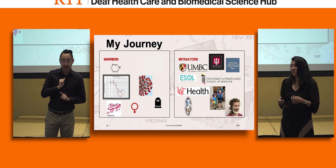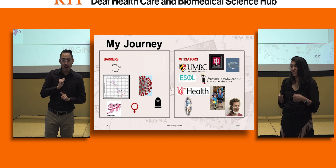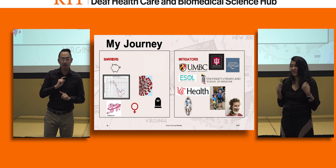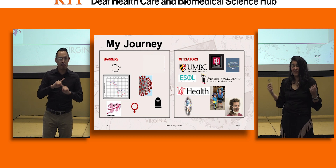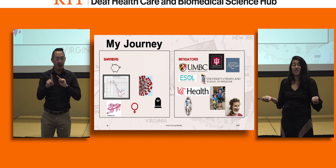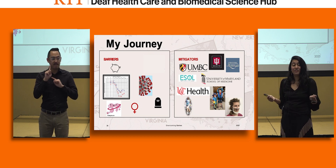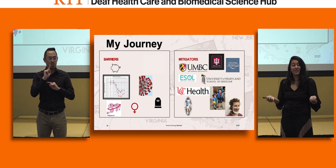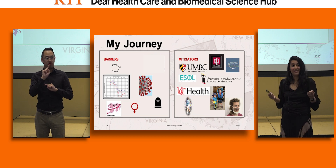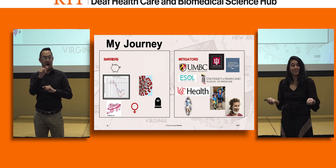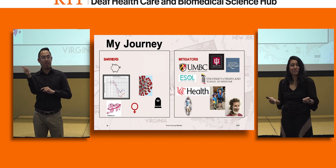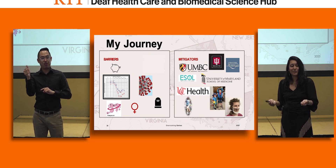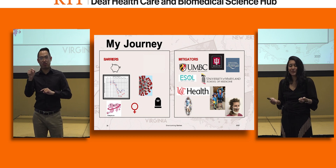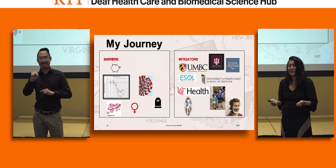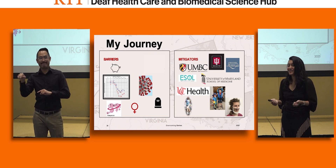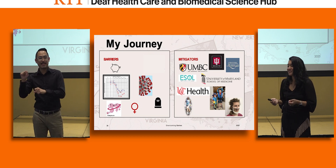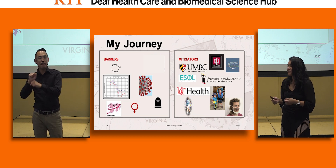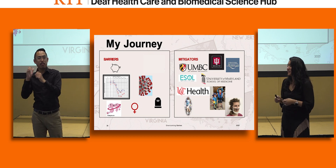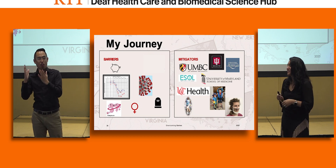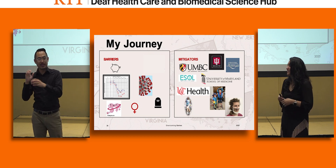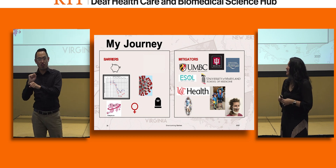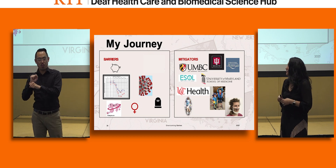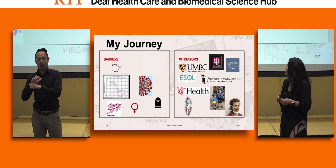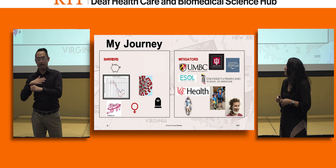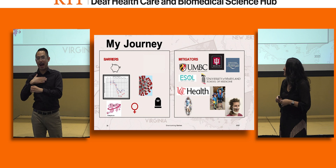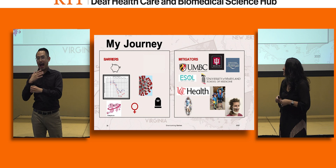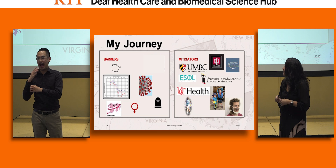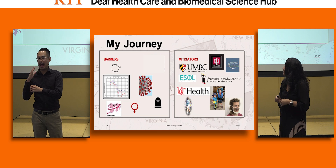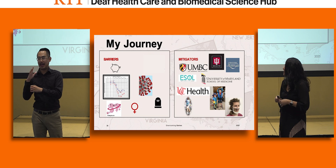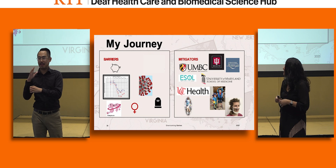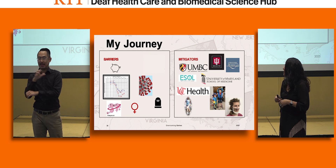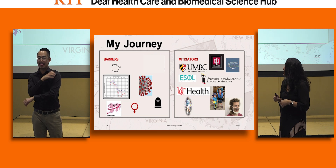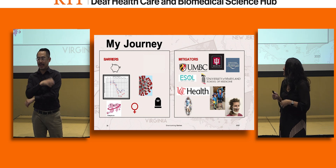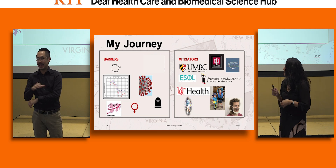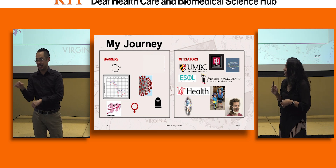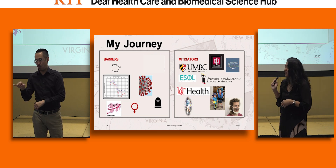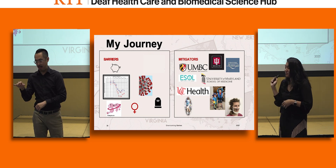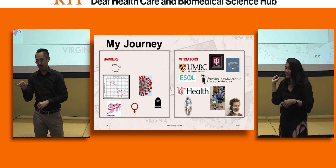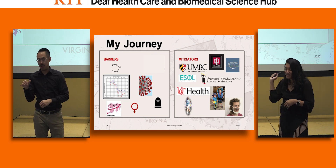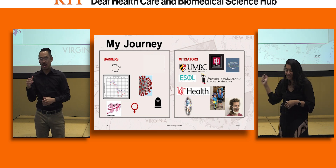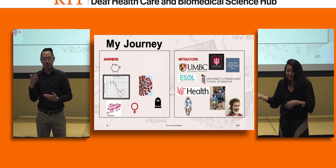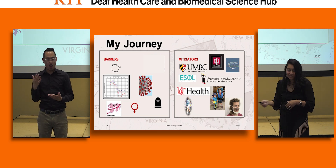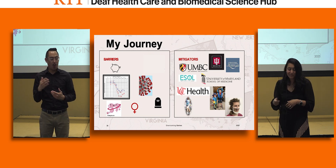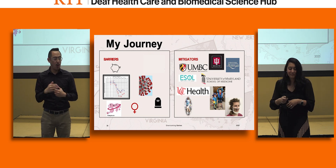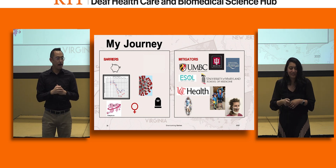but for all the other employees at my institution, was difficult.